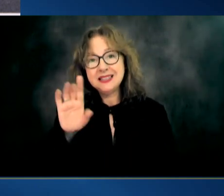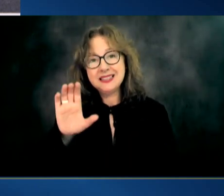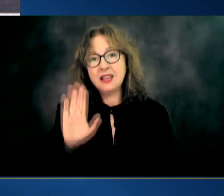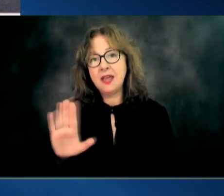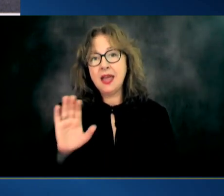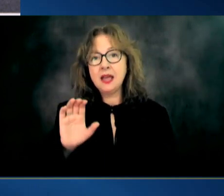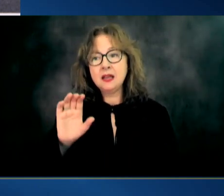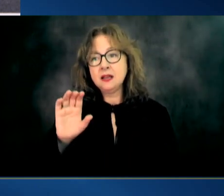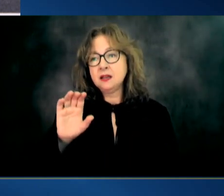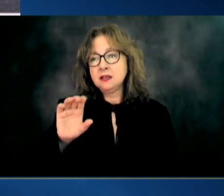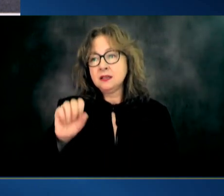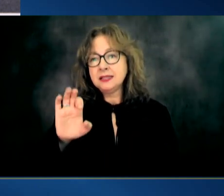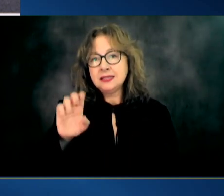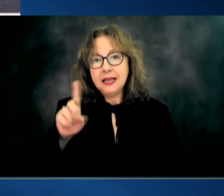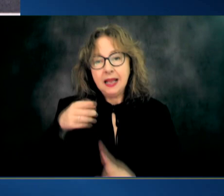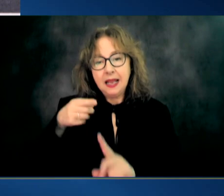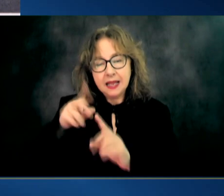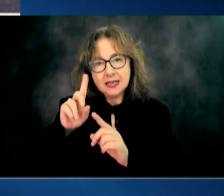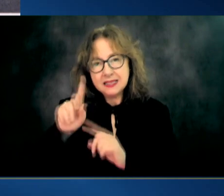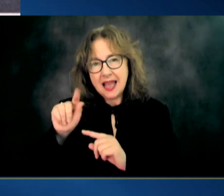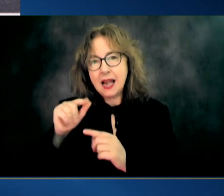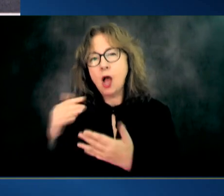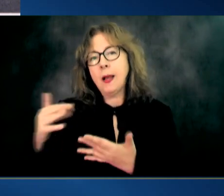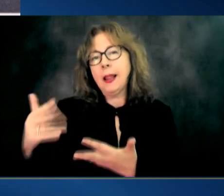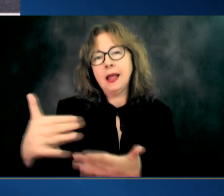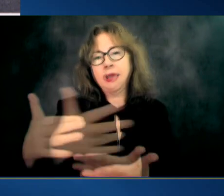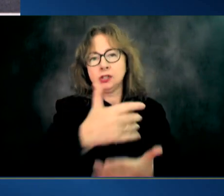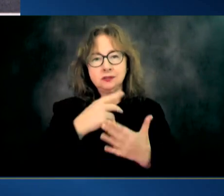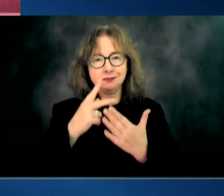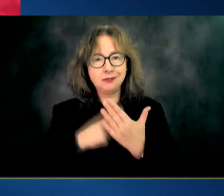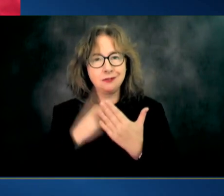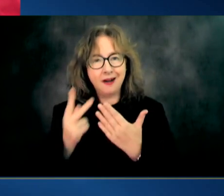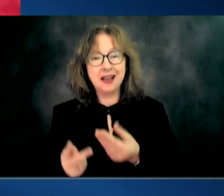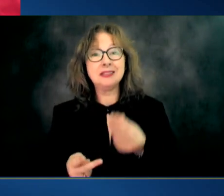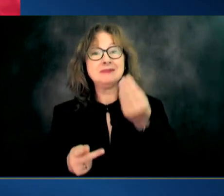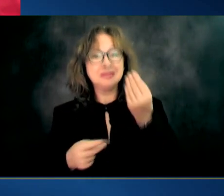Program and specifically how the program is used to improve access to care for the sickle